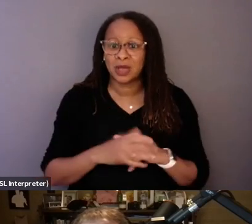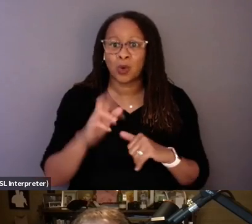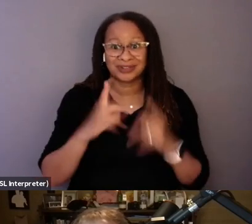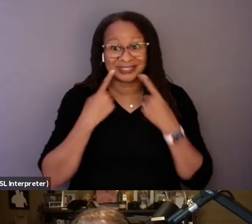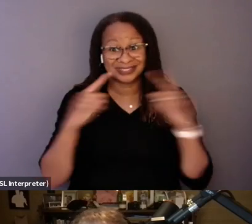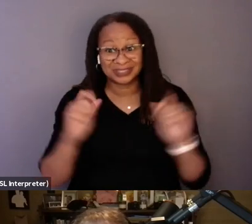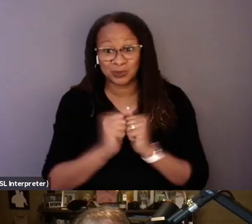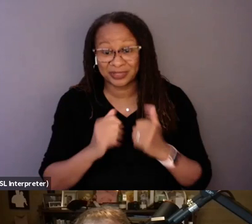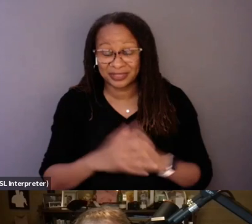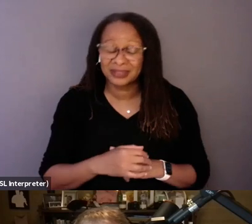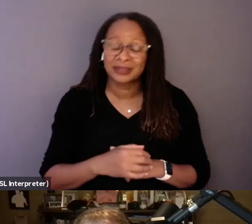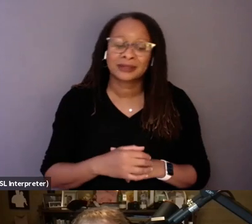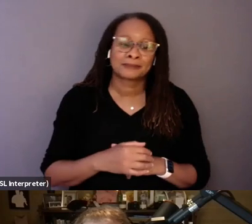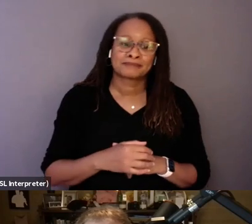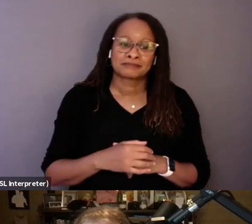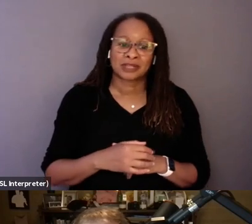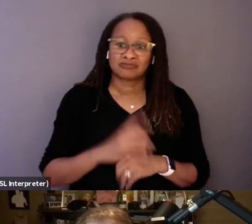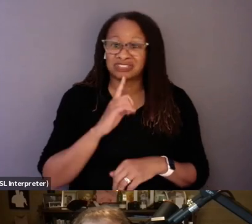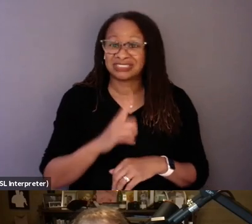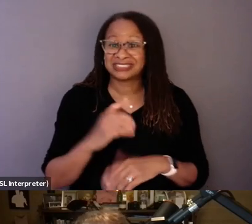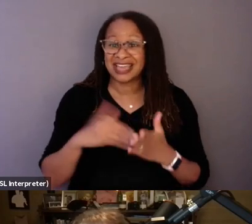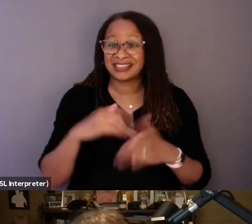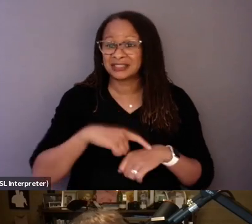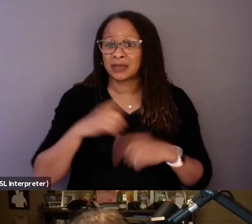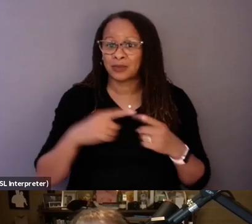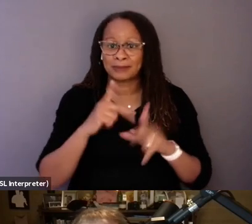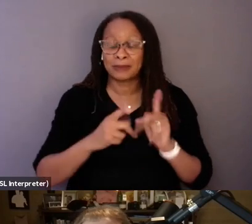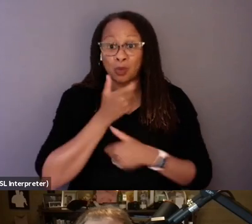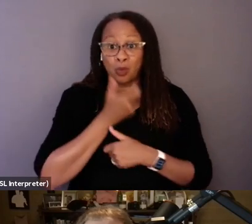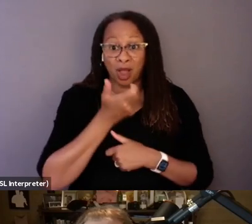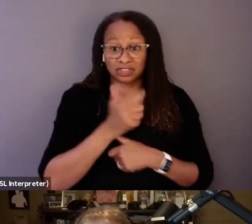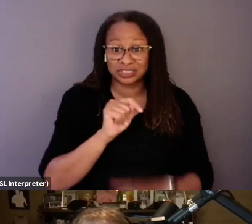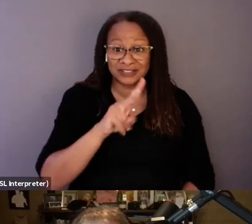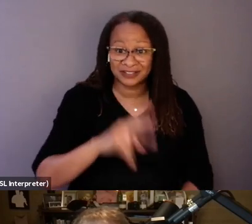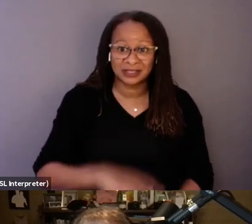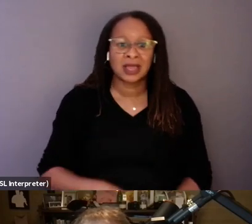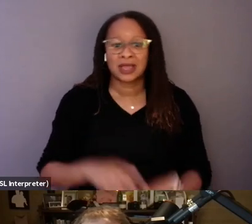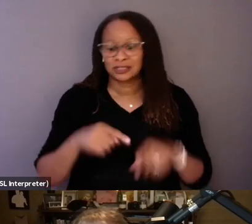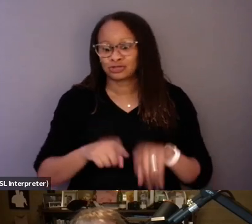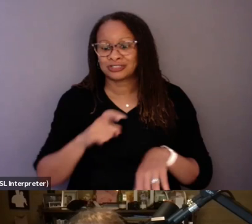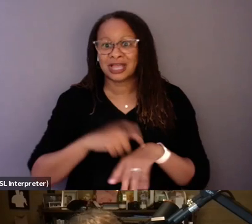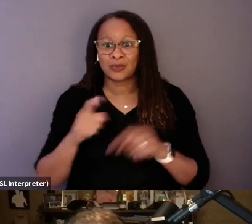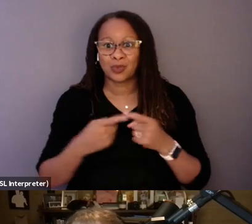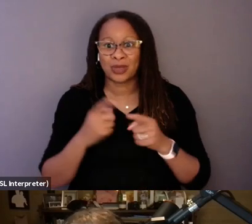And I dare say it was in the days when people watch TV and it was the days where people had to go out